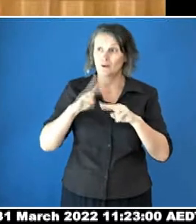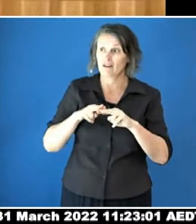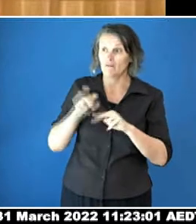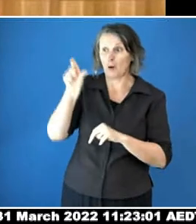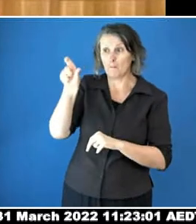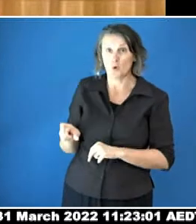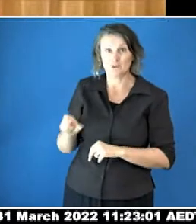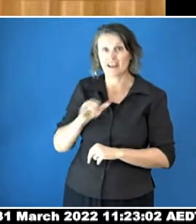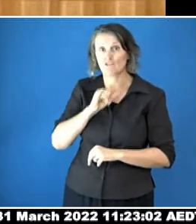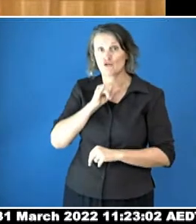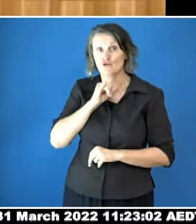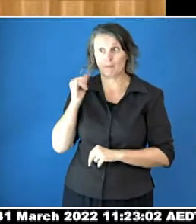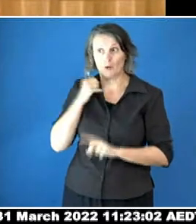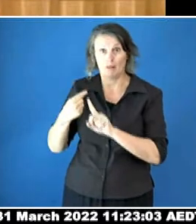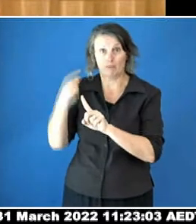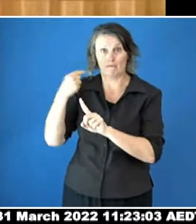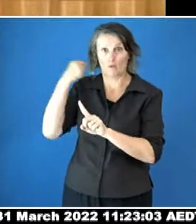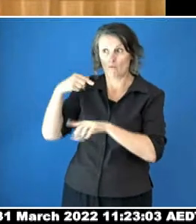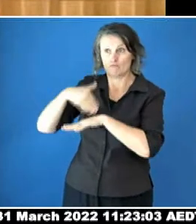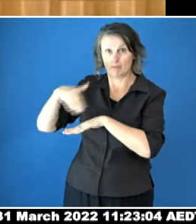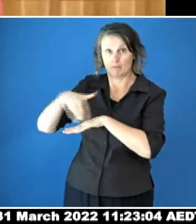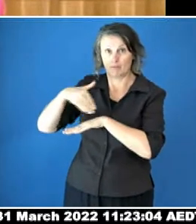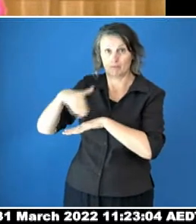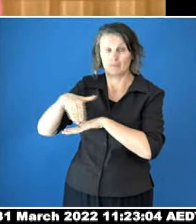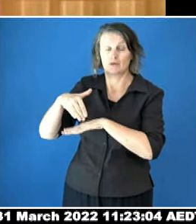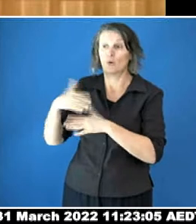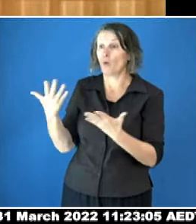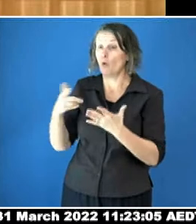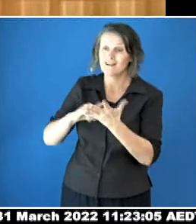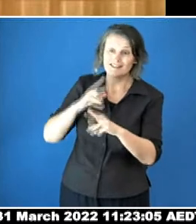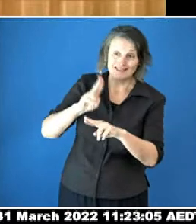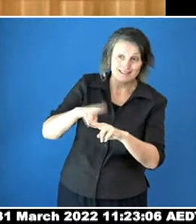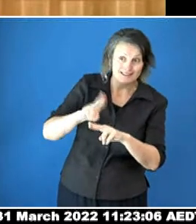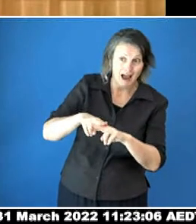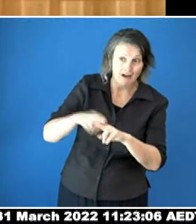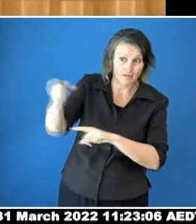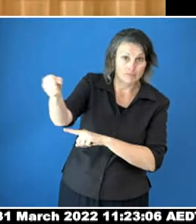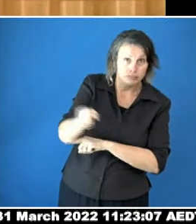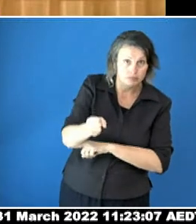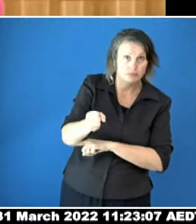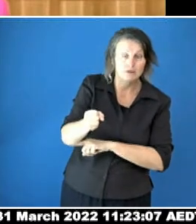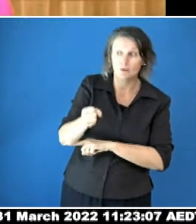their history - that they're screened before they come to work at a centre like the respite centre. Is that right?